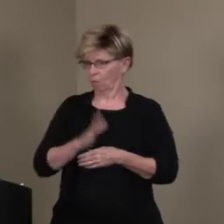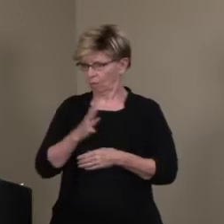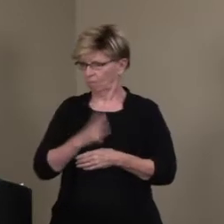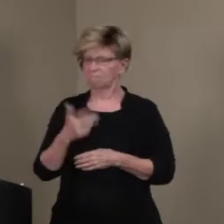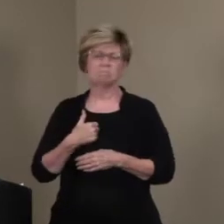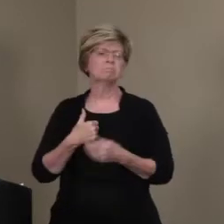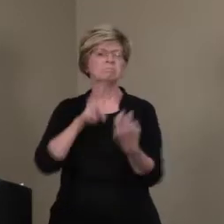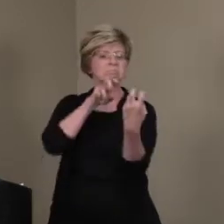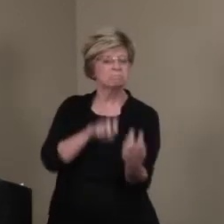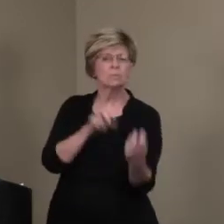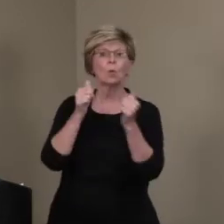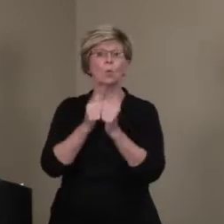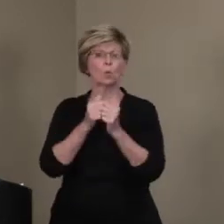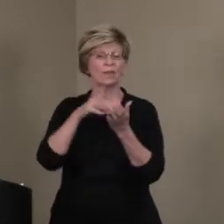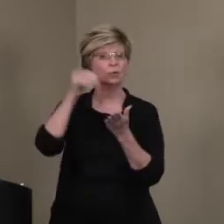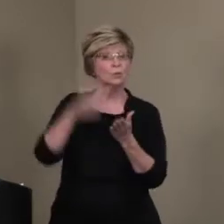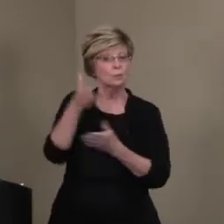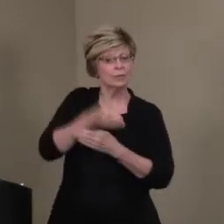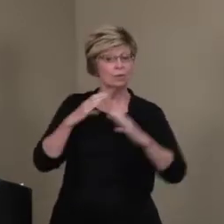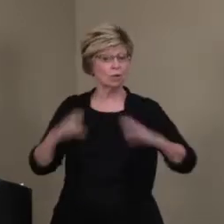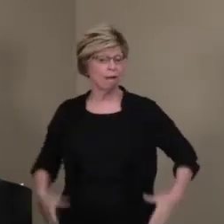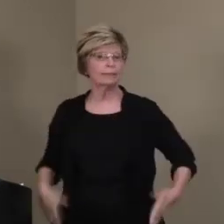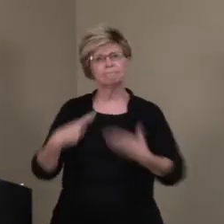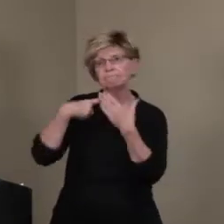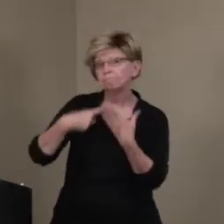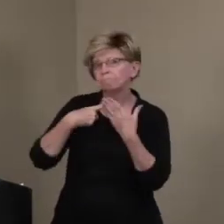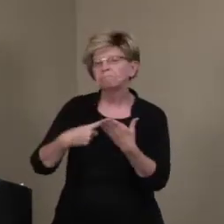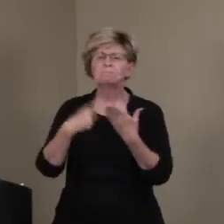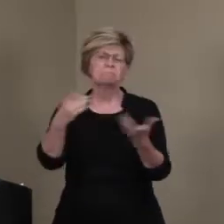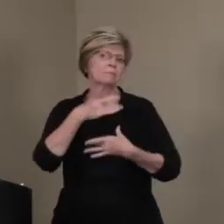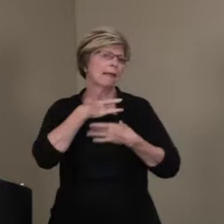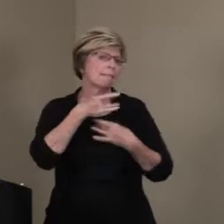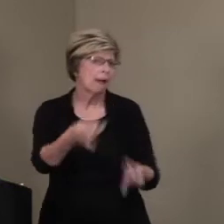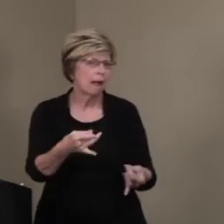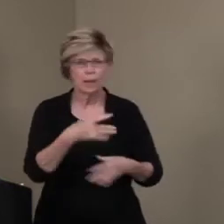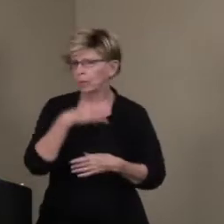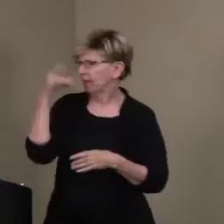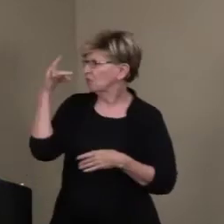so for informal assessments we would sit down with a student or client find out